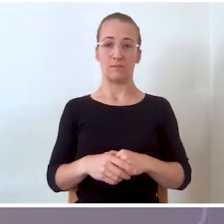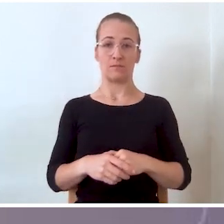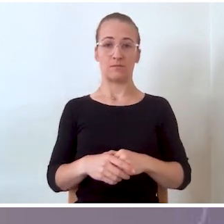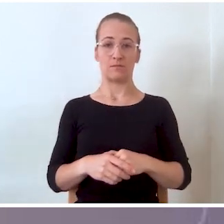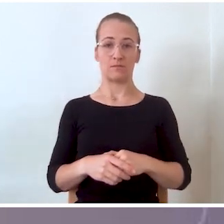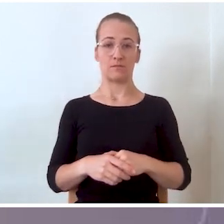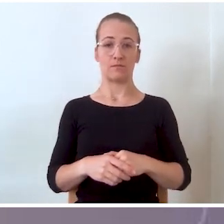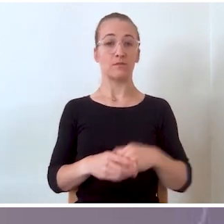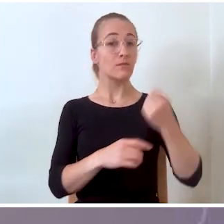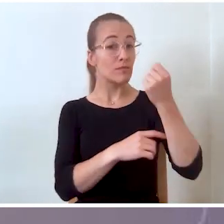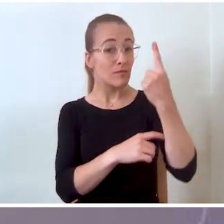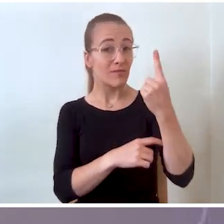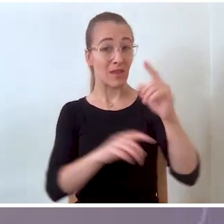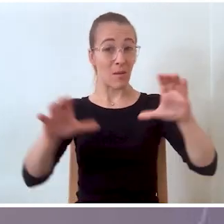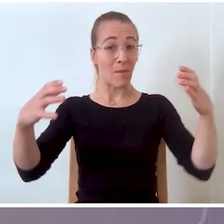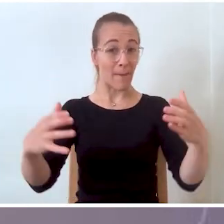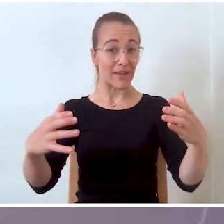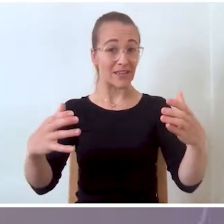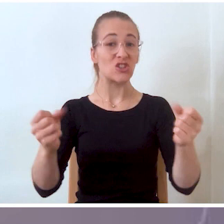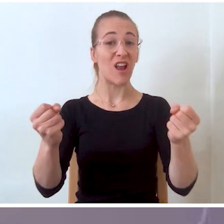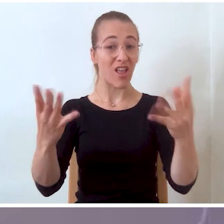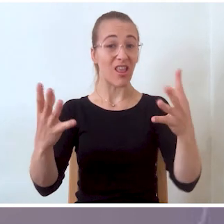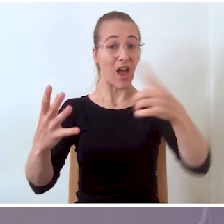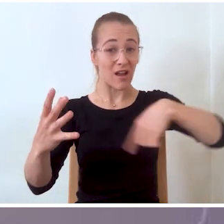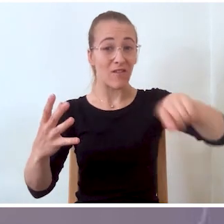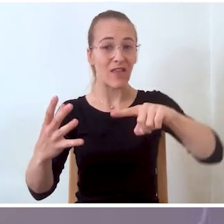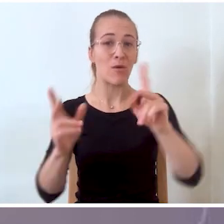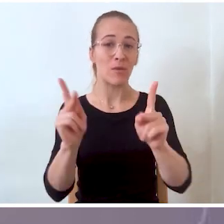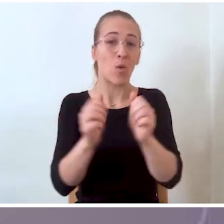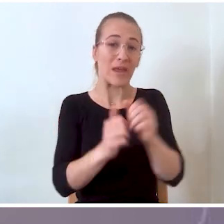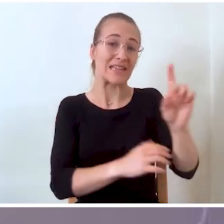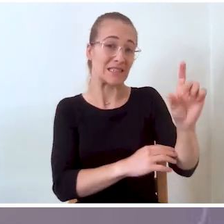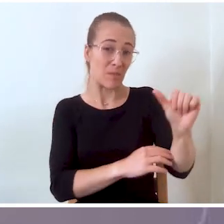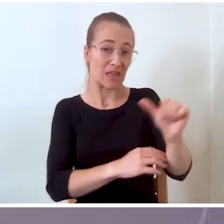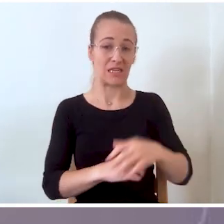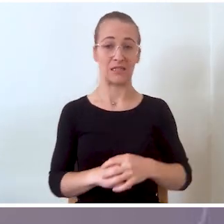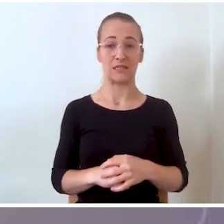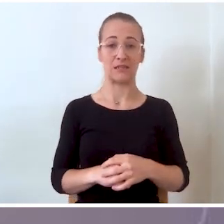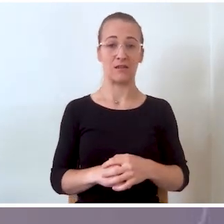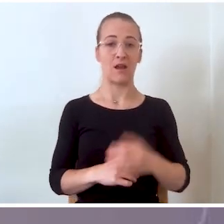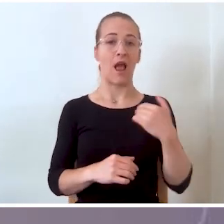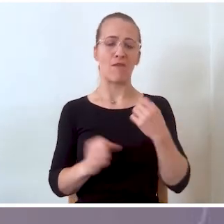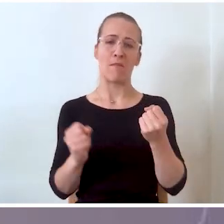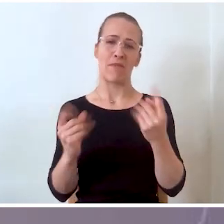A big part of that population is made up of people with disabilities. There's a variety of numbers out there,